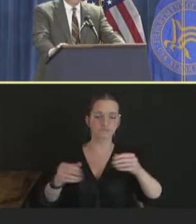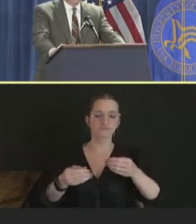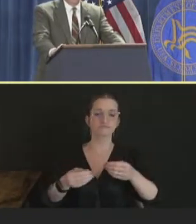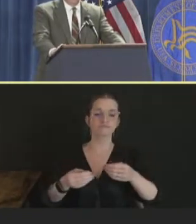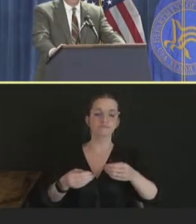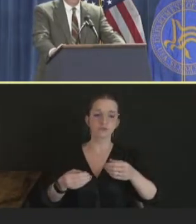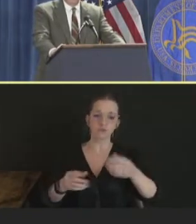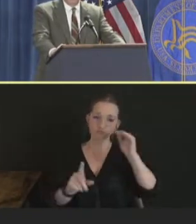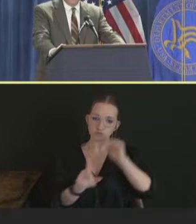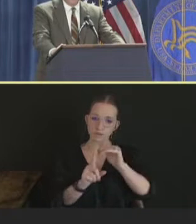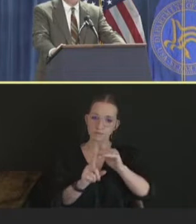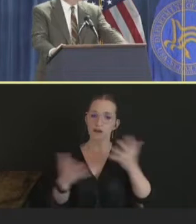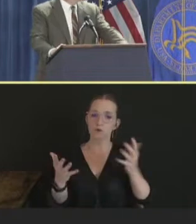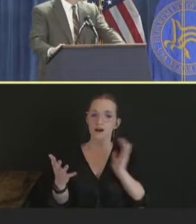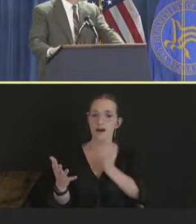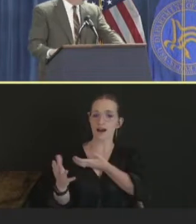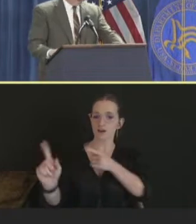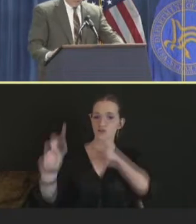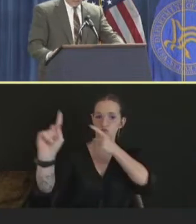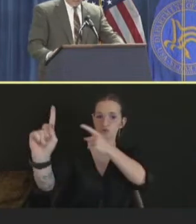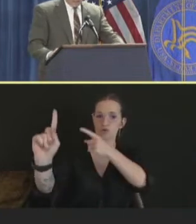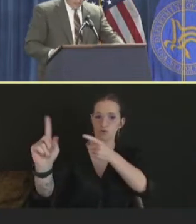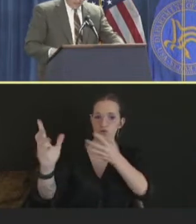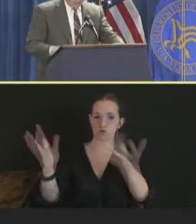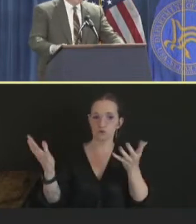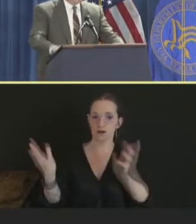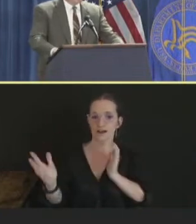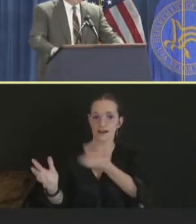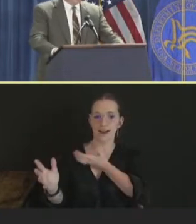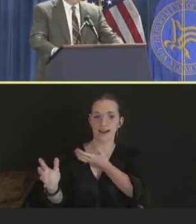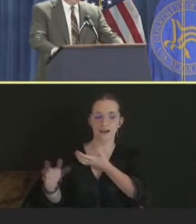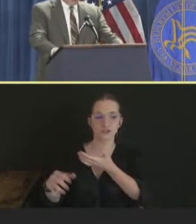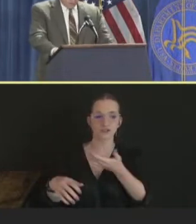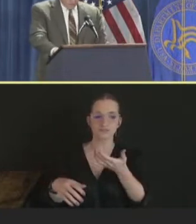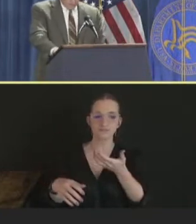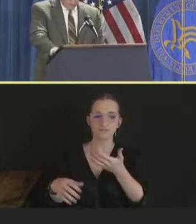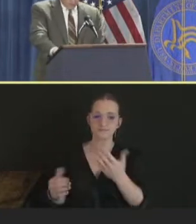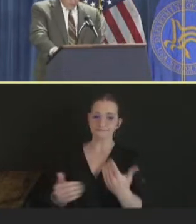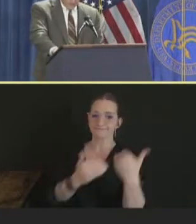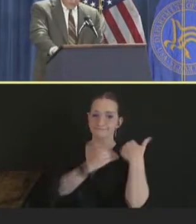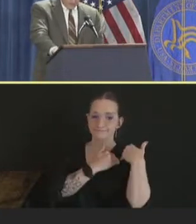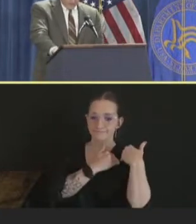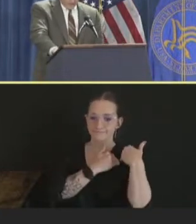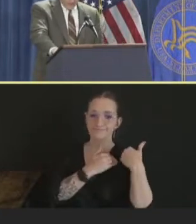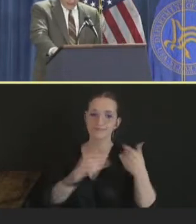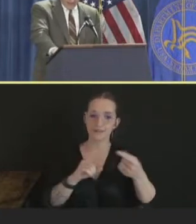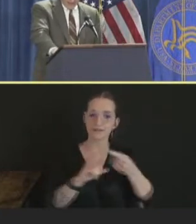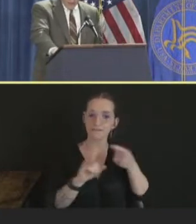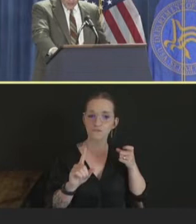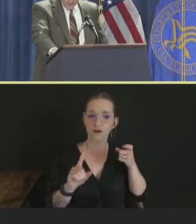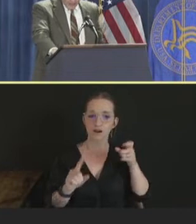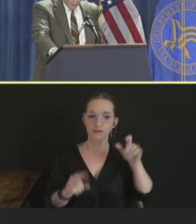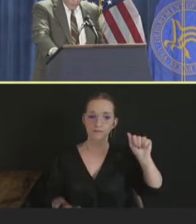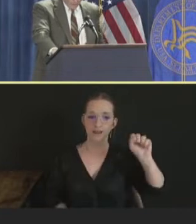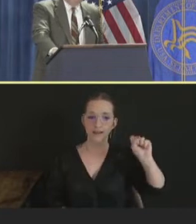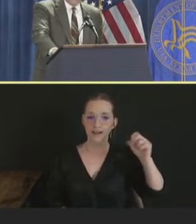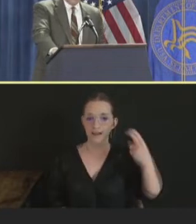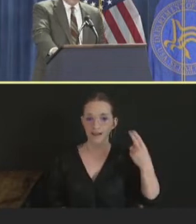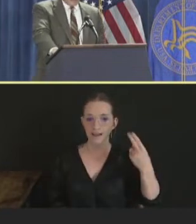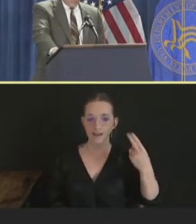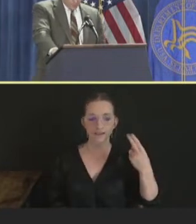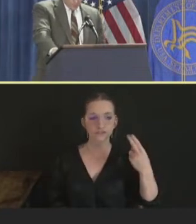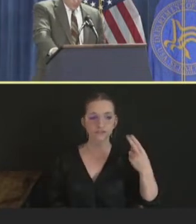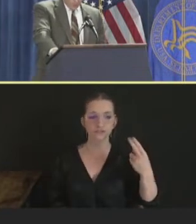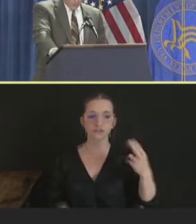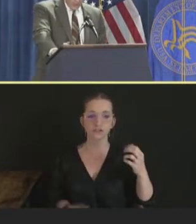our charge was from the ASH with writing this report.